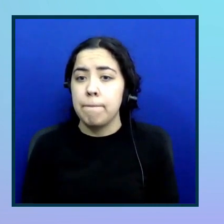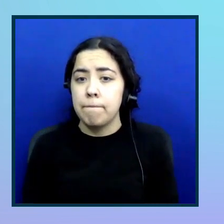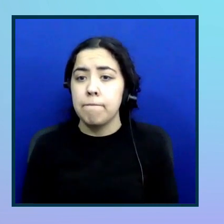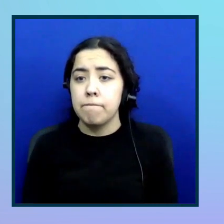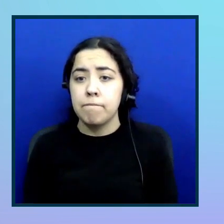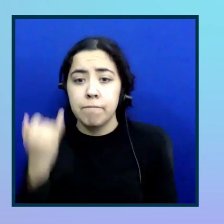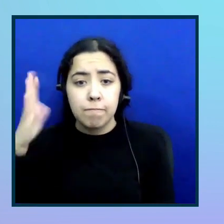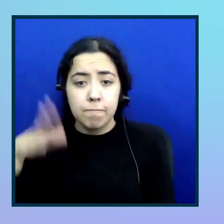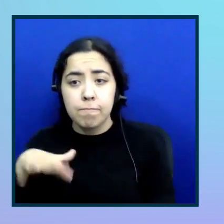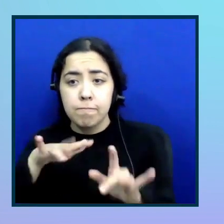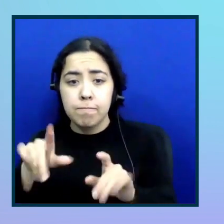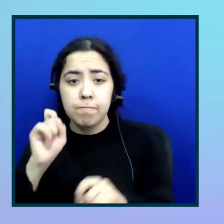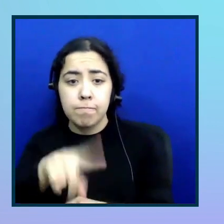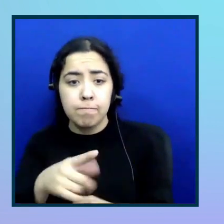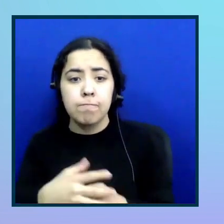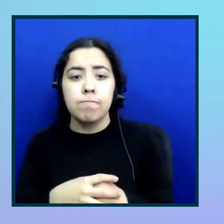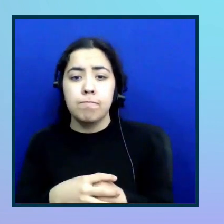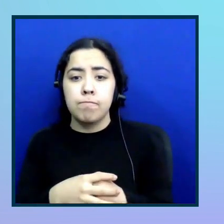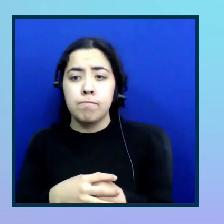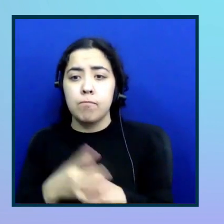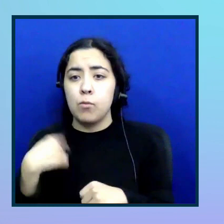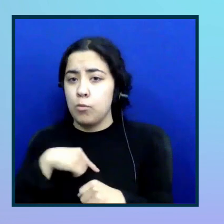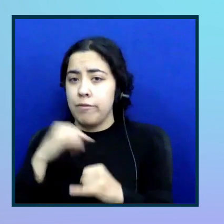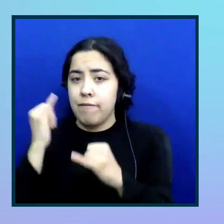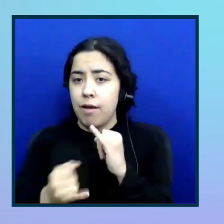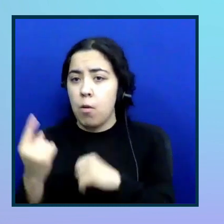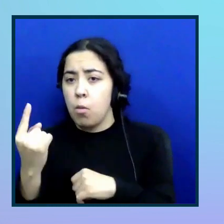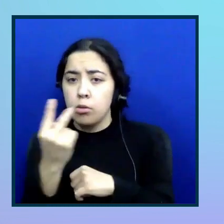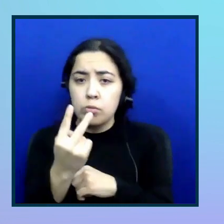please upload the questions so we can grab the final one or two here.